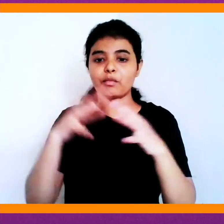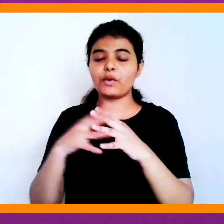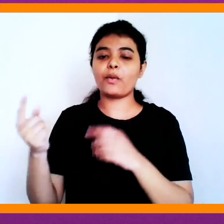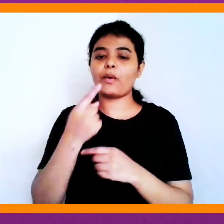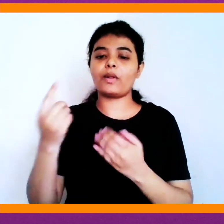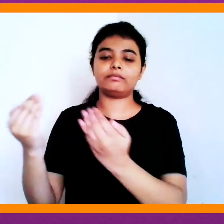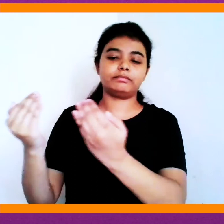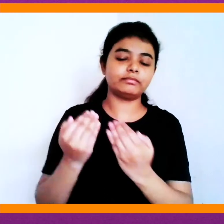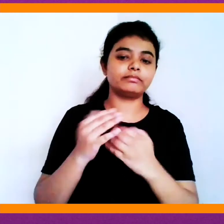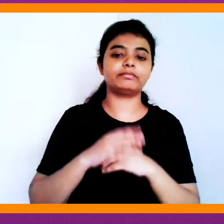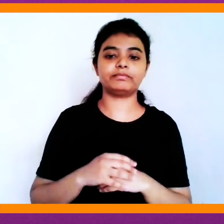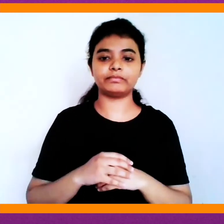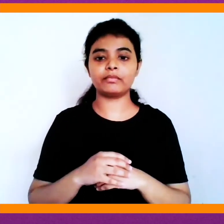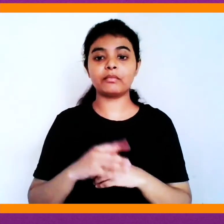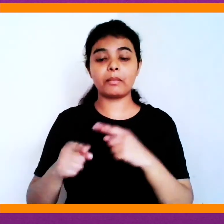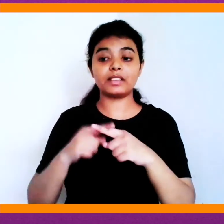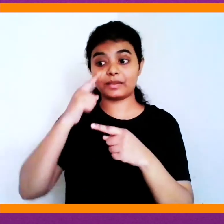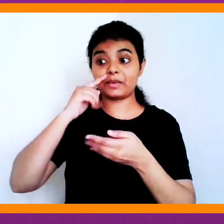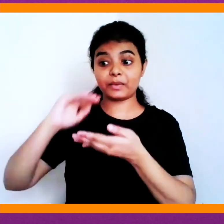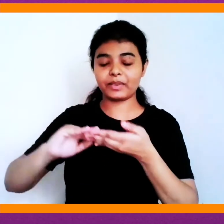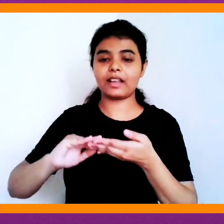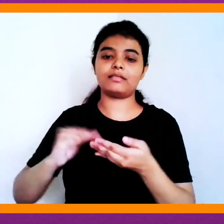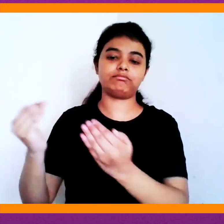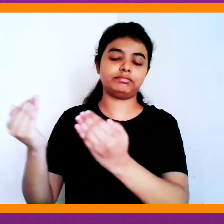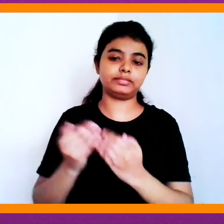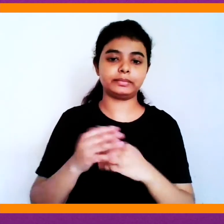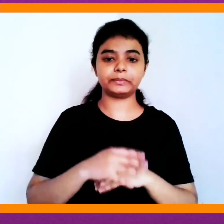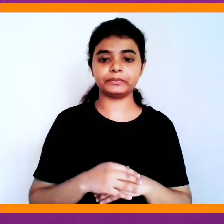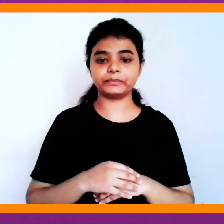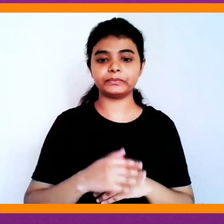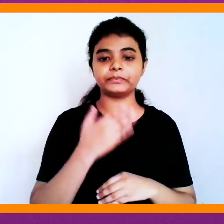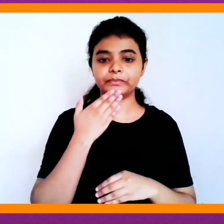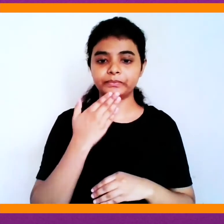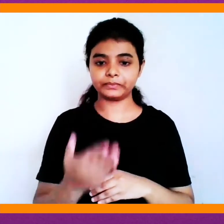it's not just the removal of the pregnancy but the emotional impact on the woman which needs support